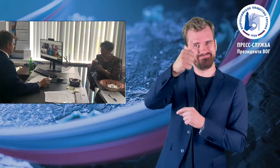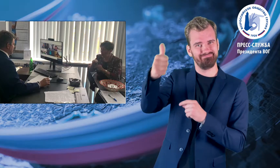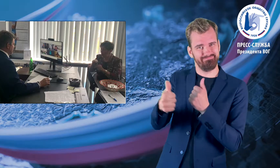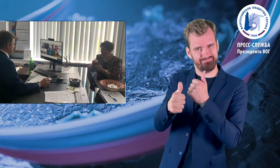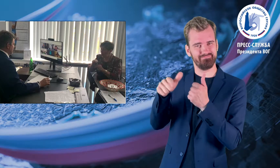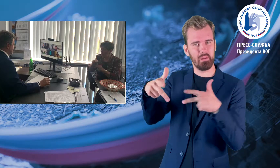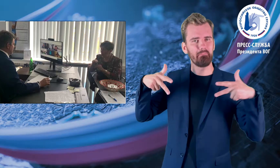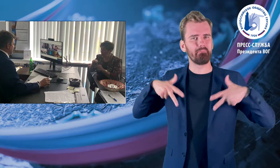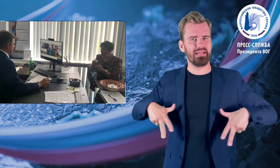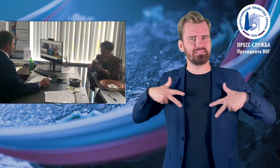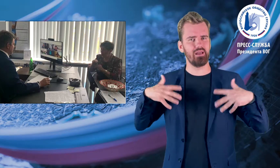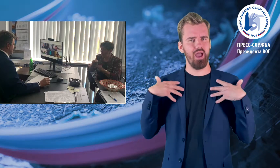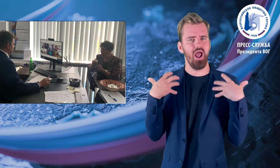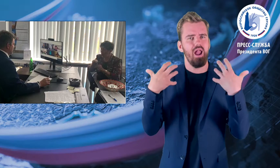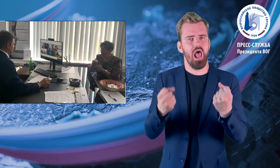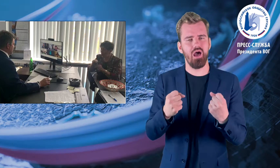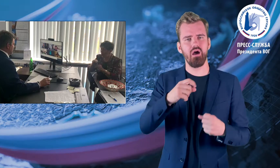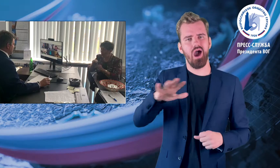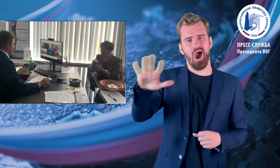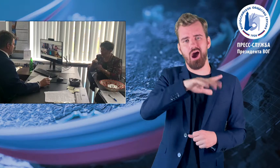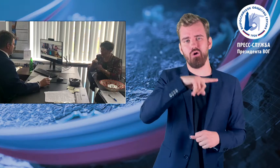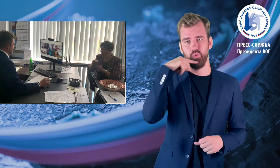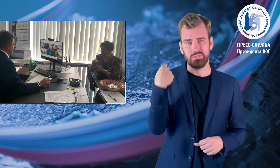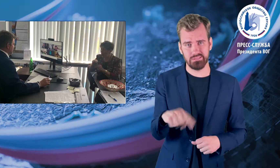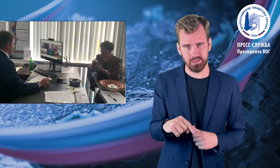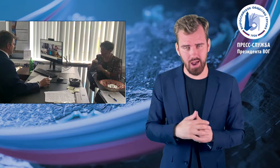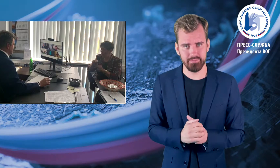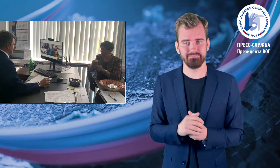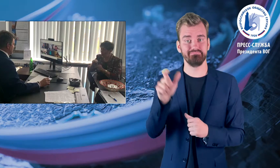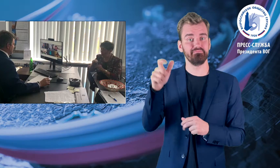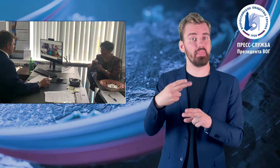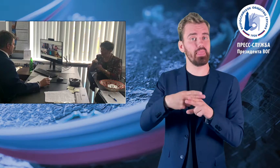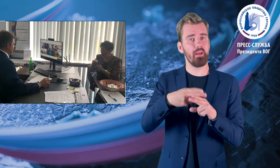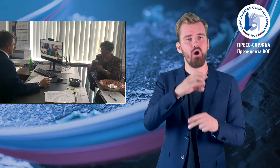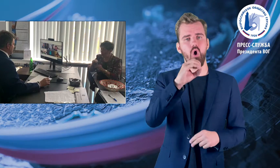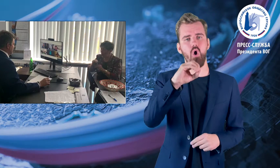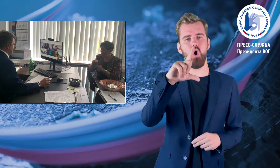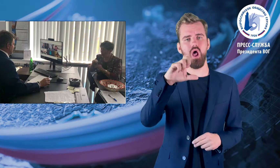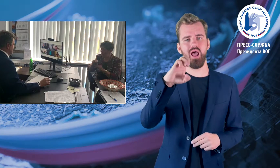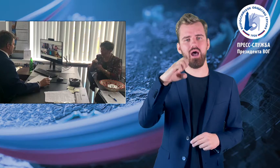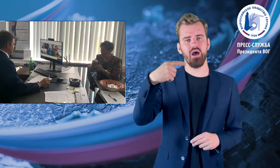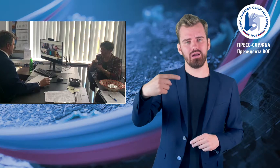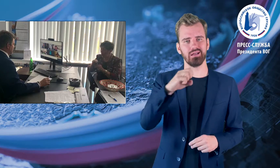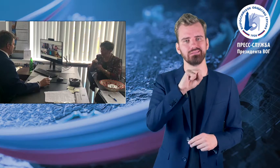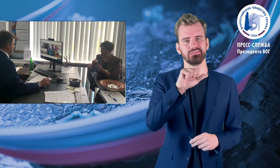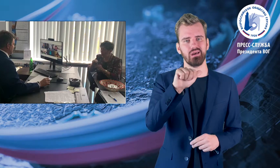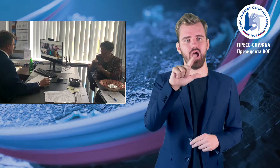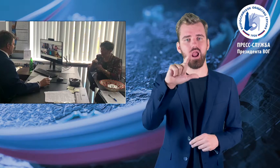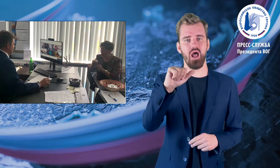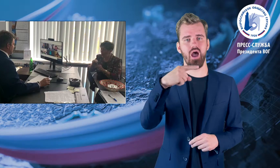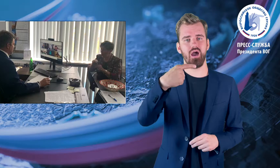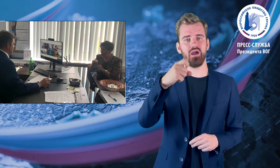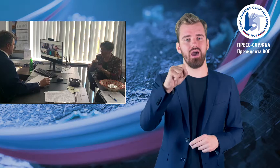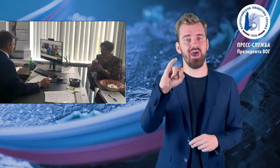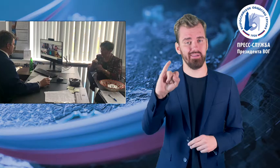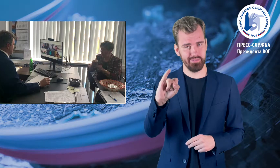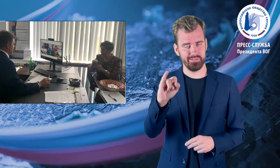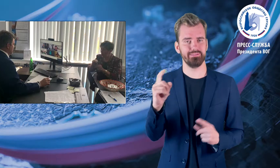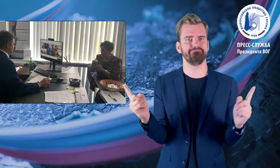with Deputy Minister of Health of the Russian Federation, Oleg Salagai.